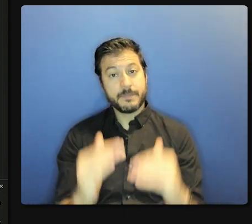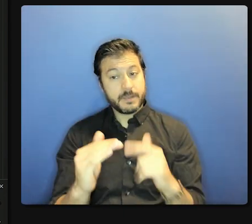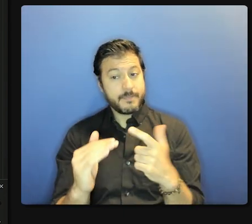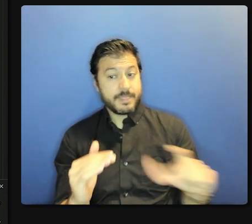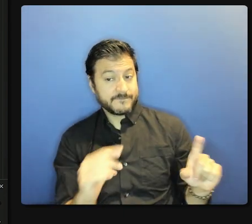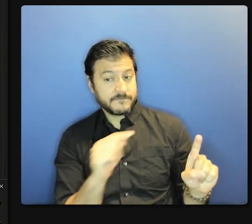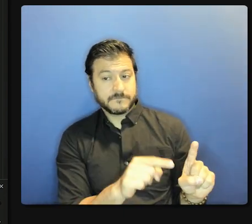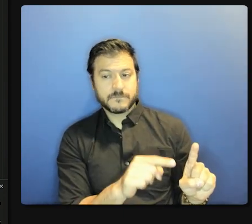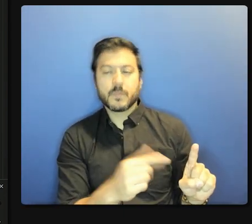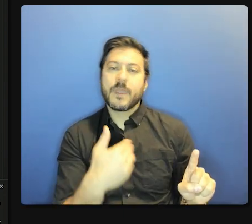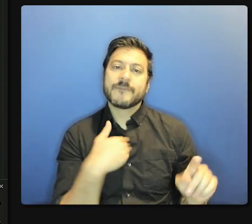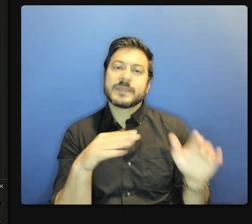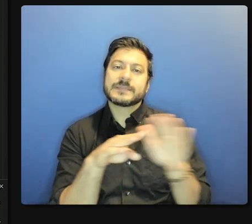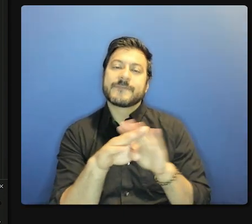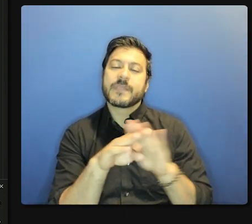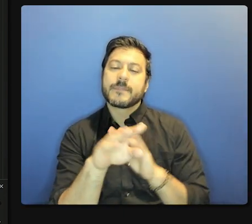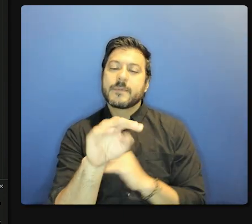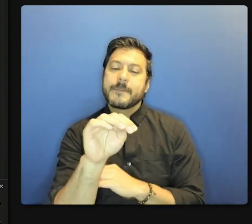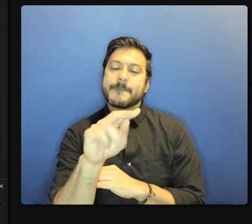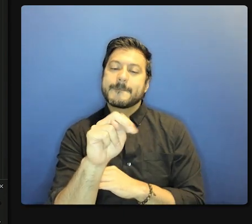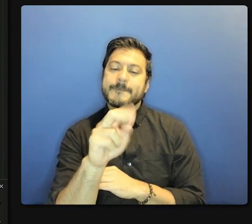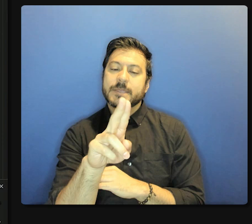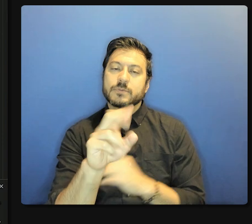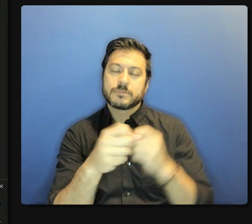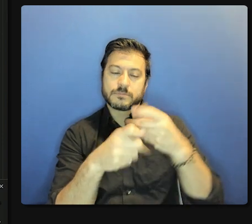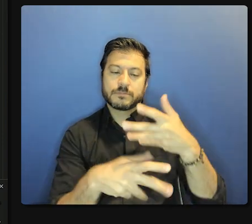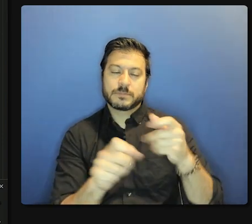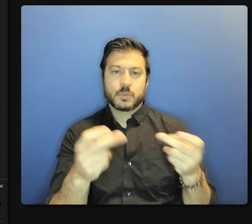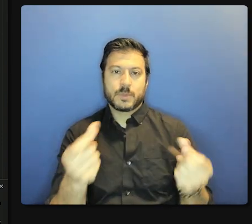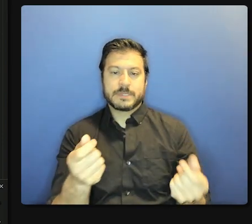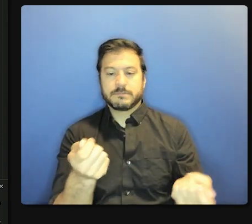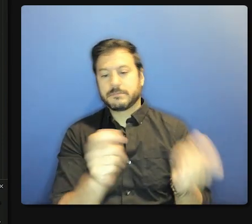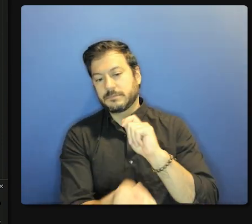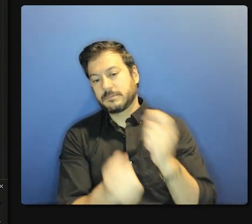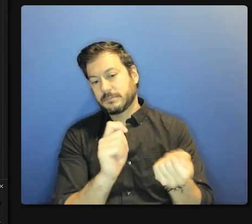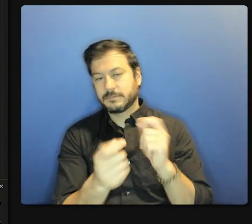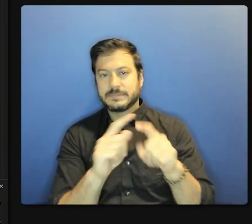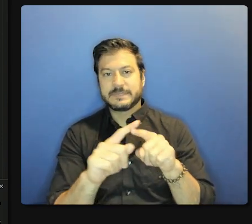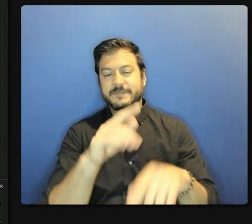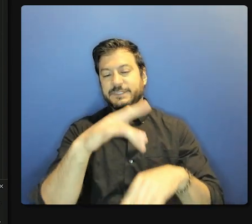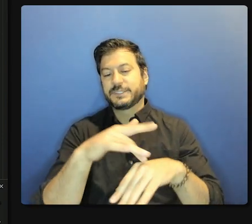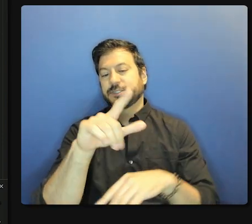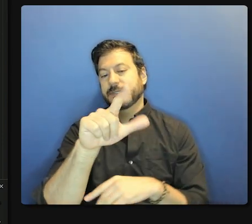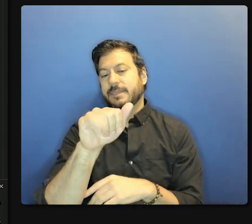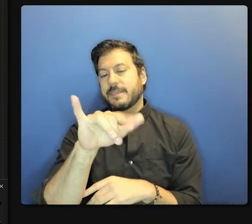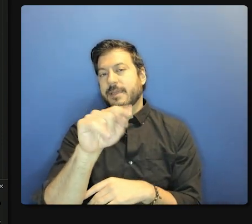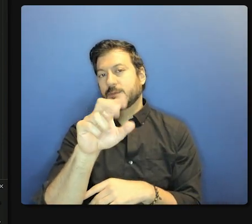In the bottom left corner is a developer menu where you can quickly switch between your touch layouts.